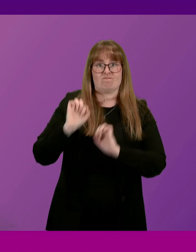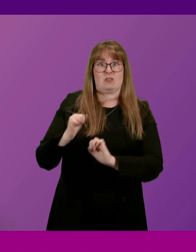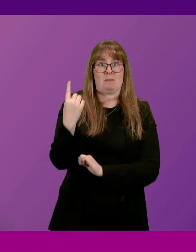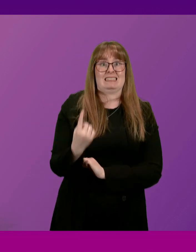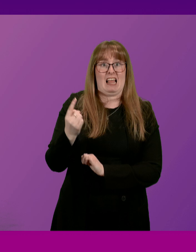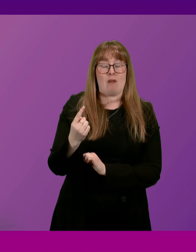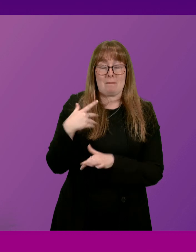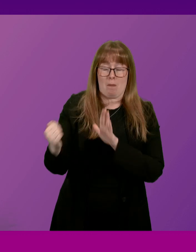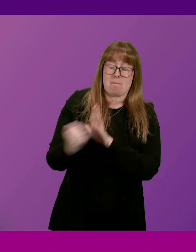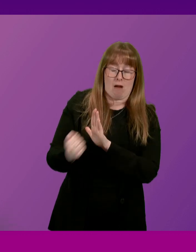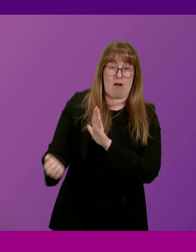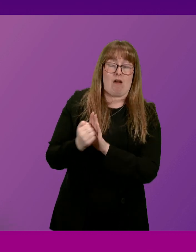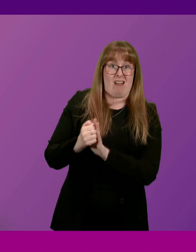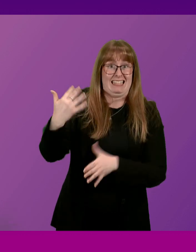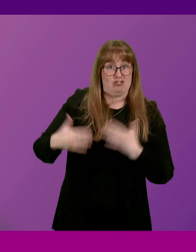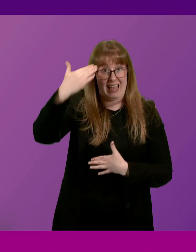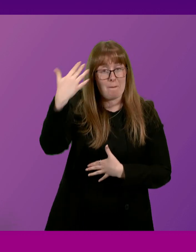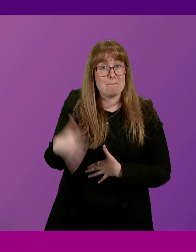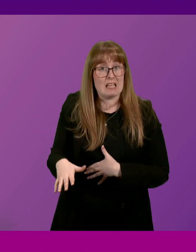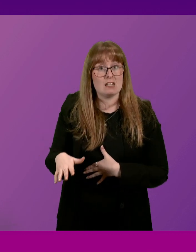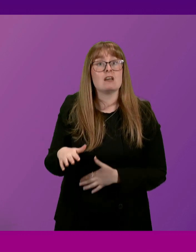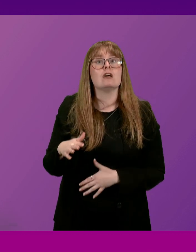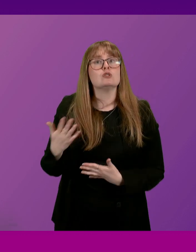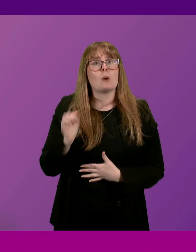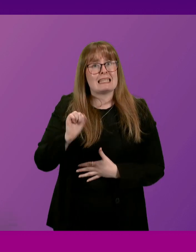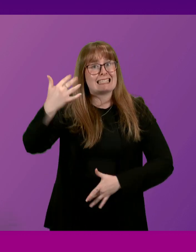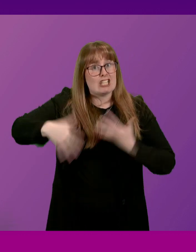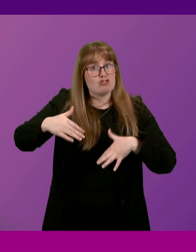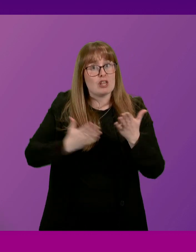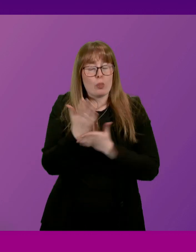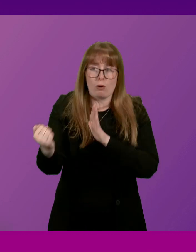a wall to the point of injury. The injuries that Isaac sustained during that incident have left